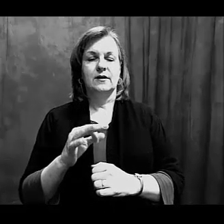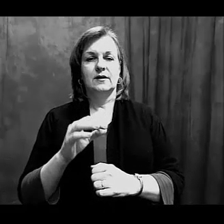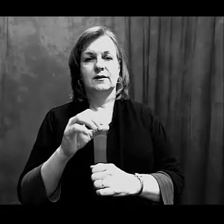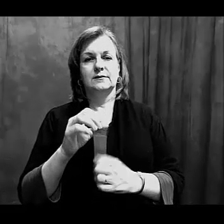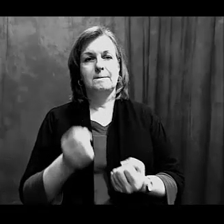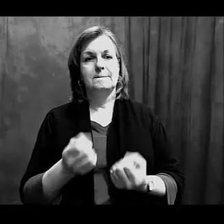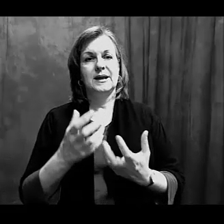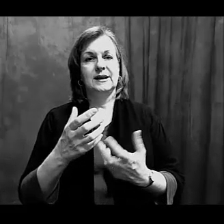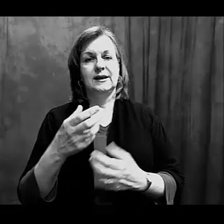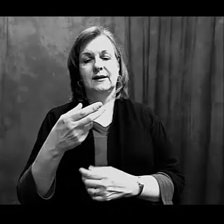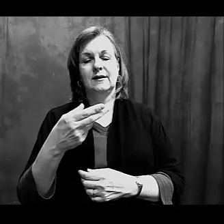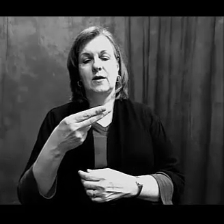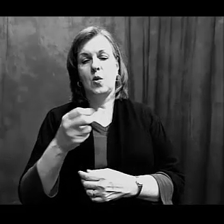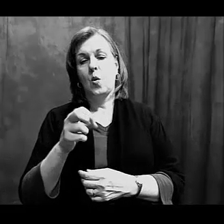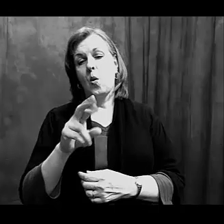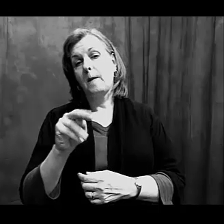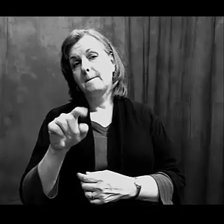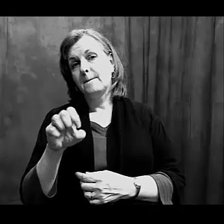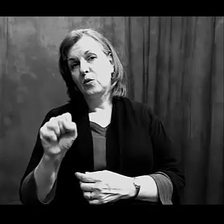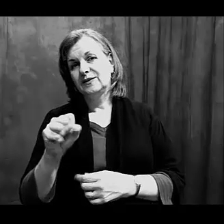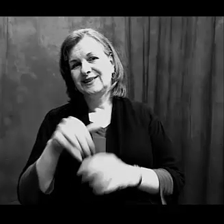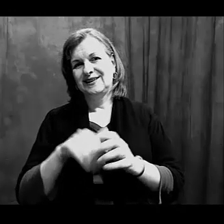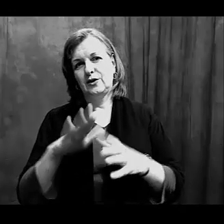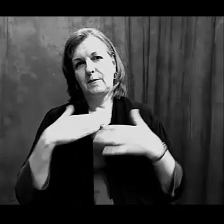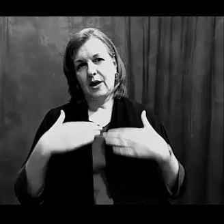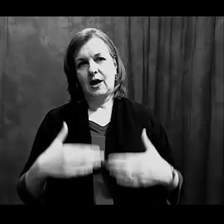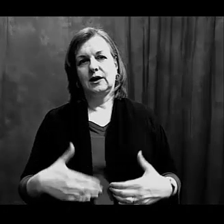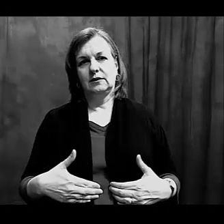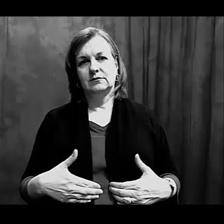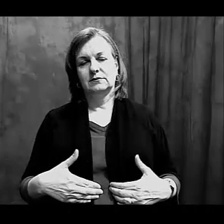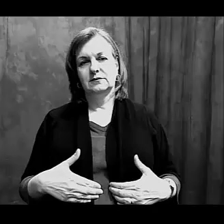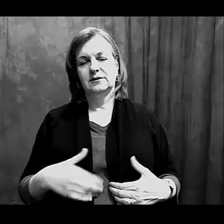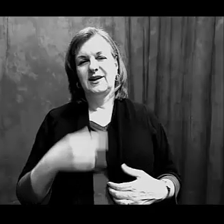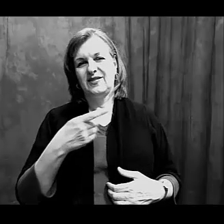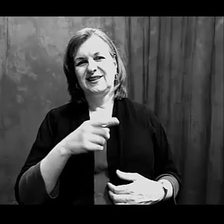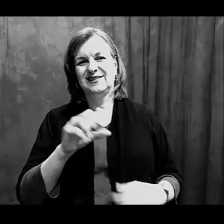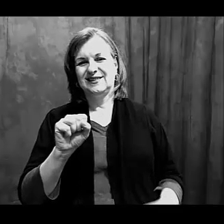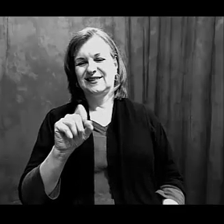for many hormones and vitamins inside you